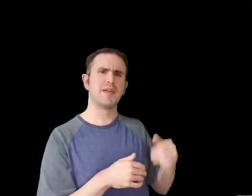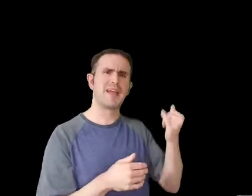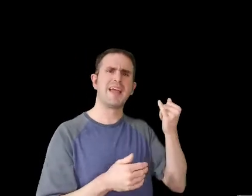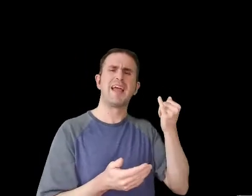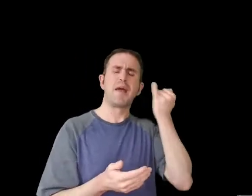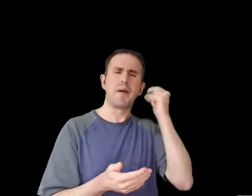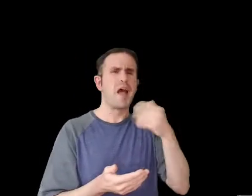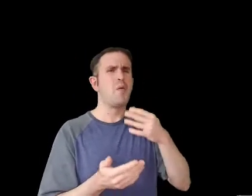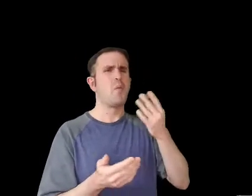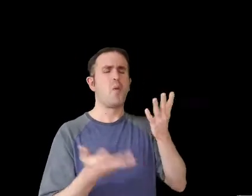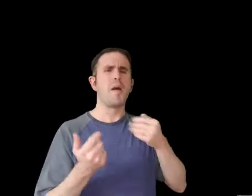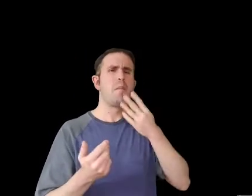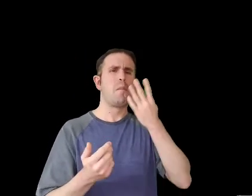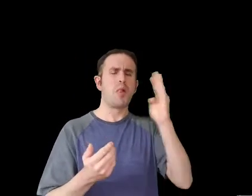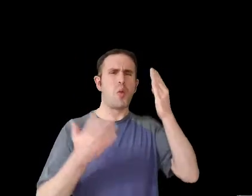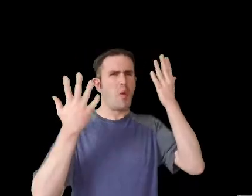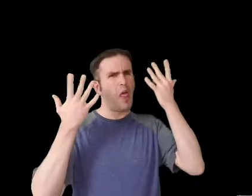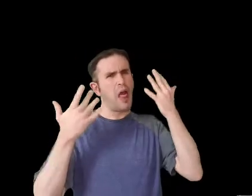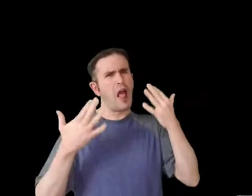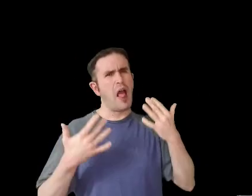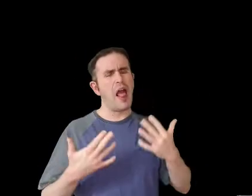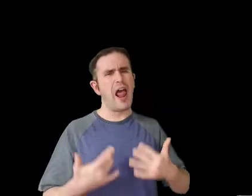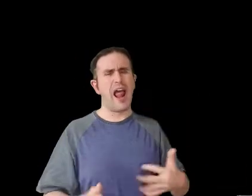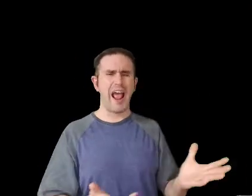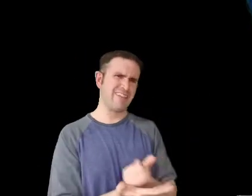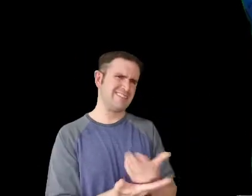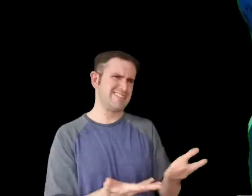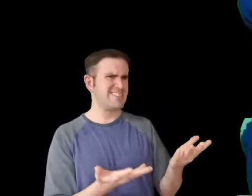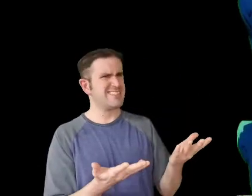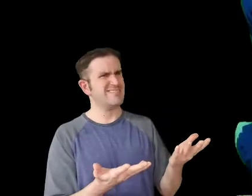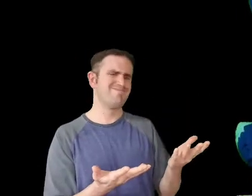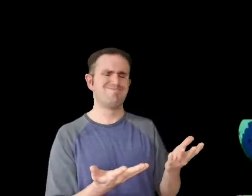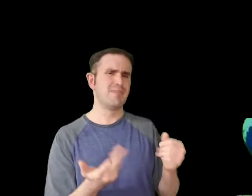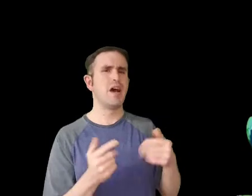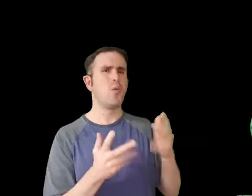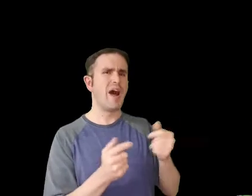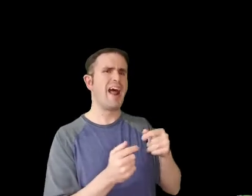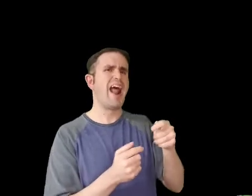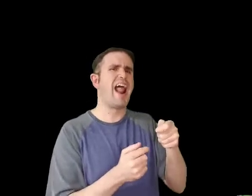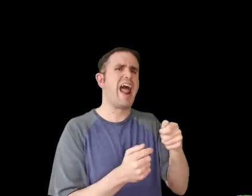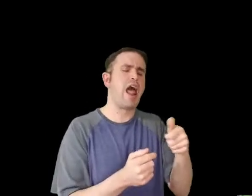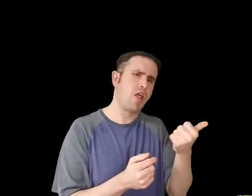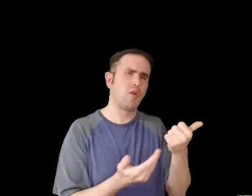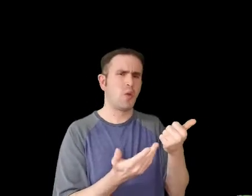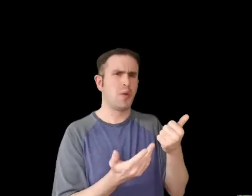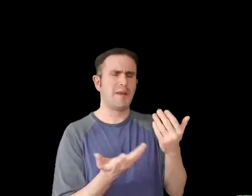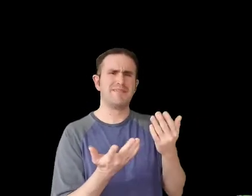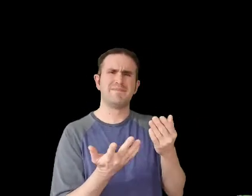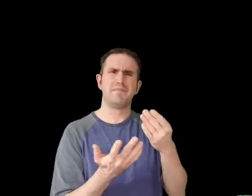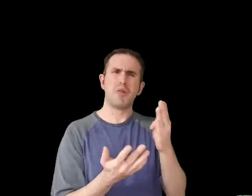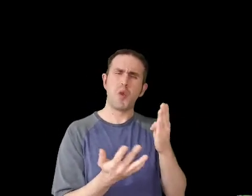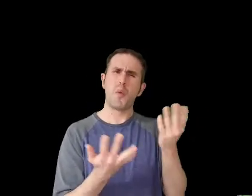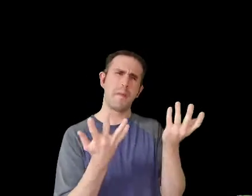everything to be all just blue. I want another color but what goes well with blue? Well when you